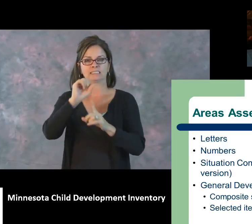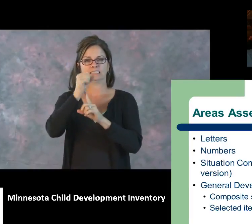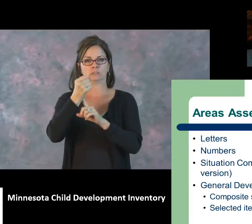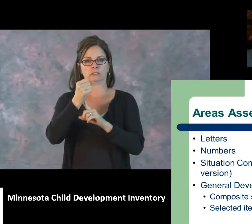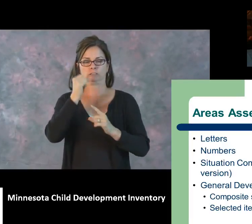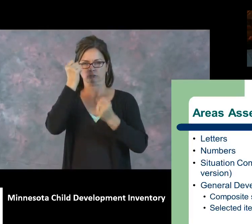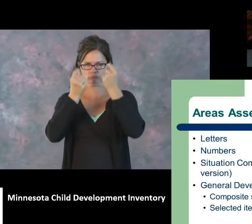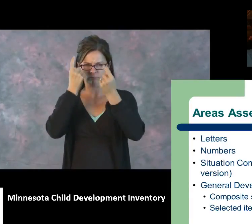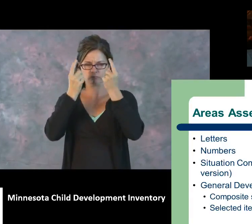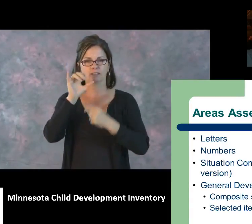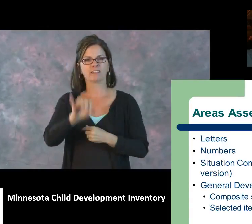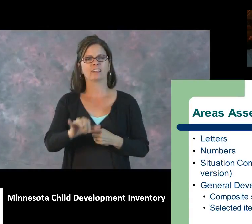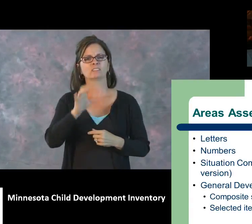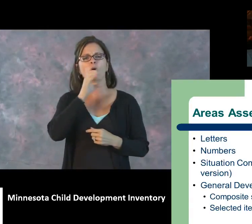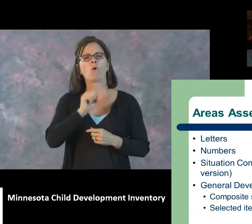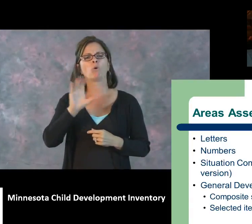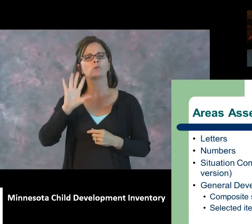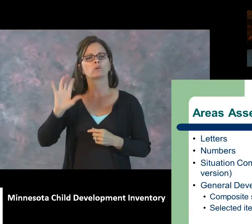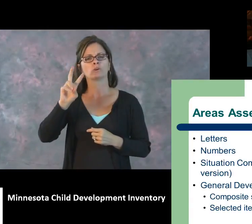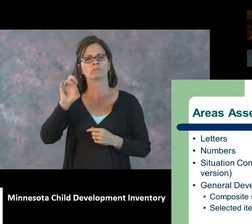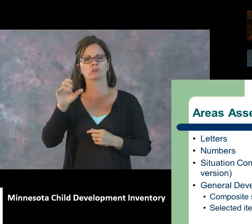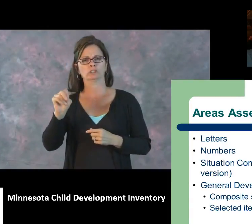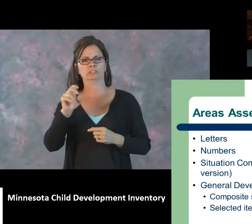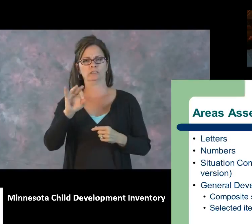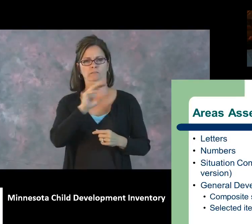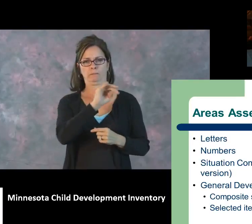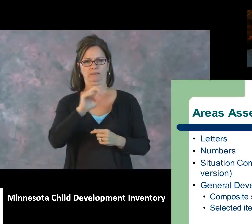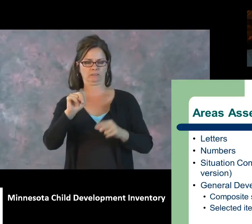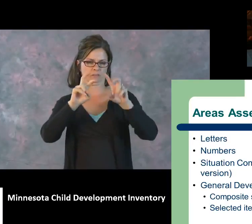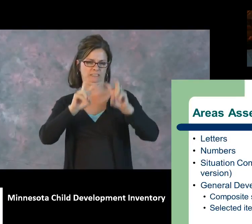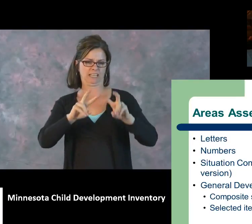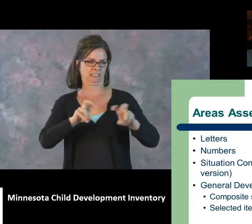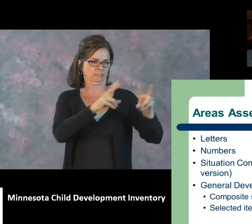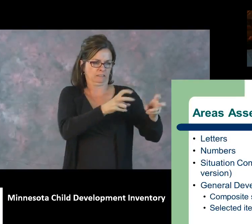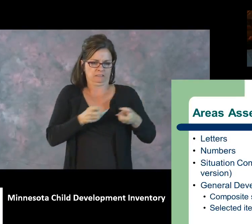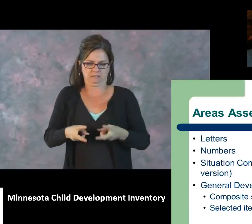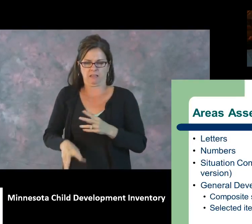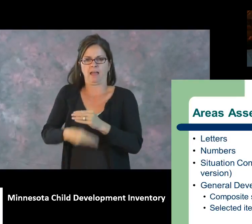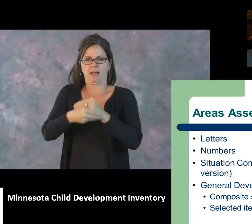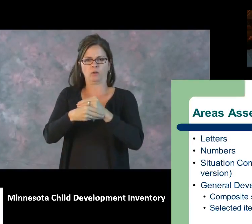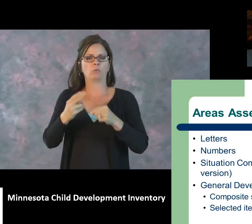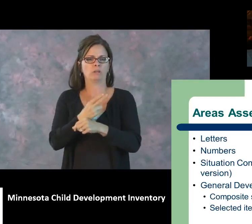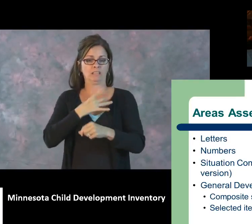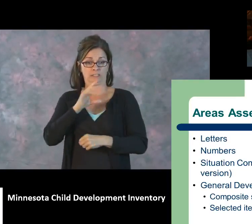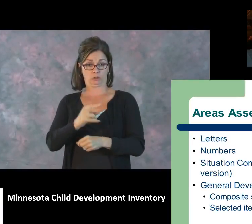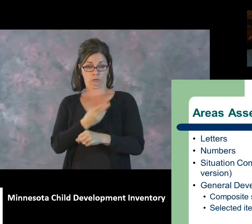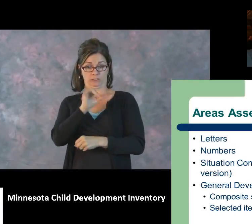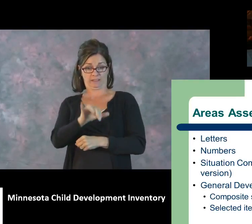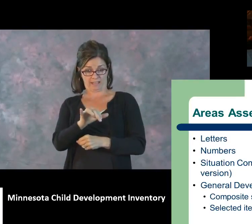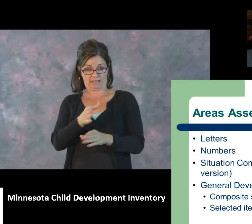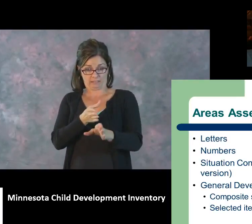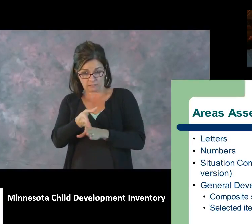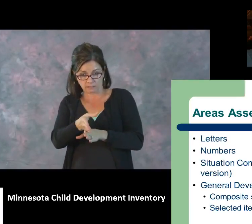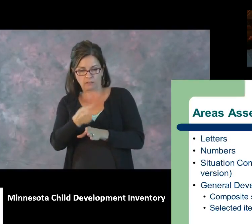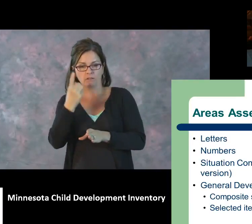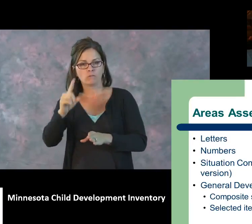which from an older version of the Minnesota, but is one that we like to use with children, who are Deaf or hard of hearing.